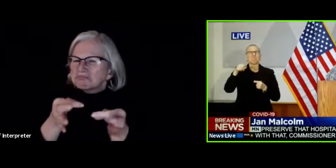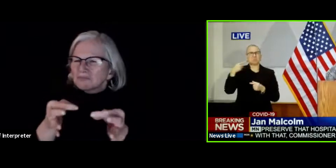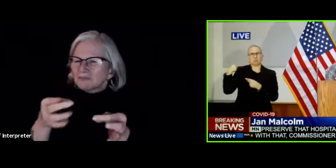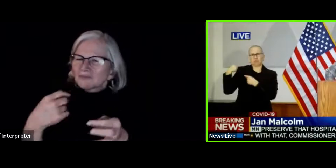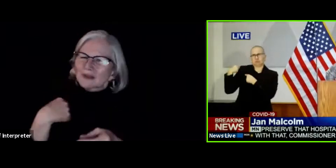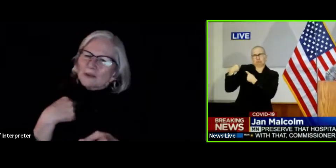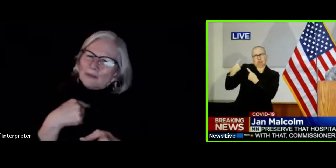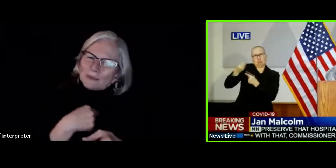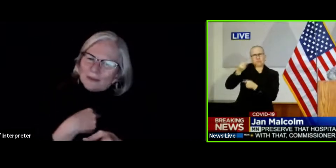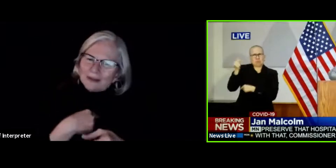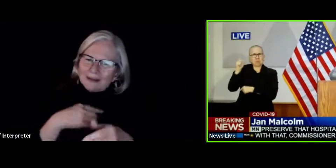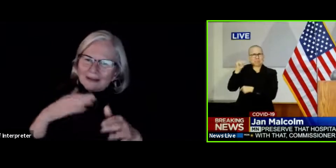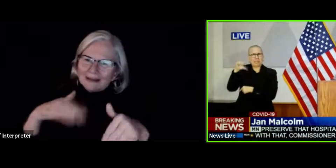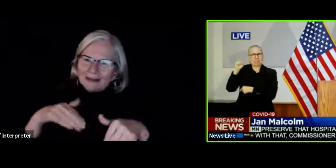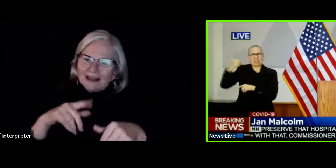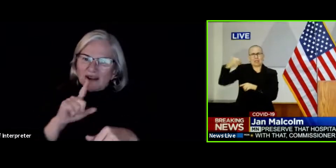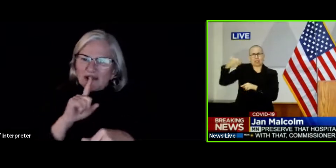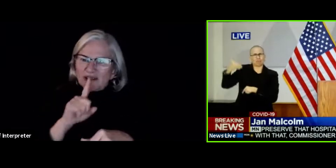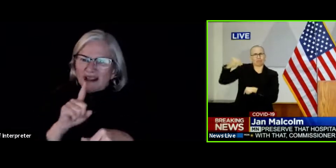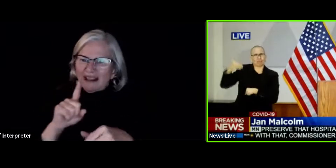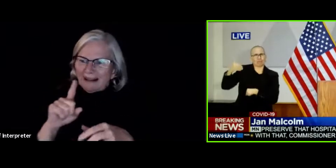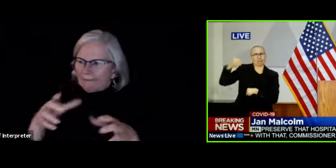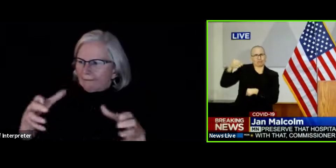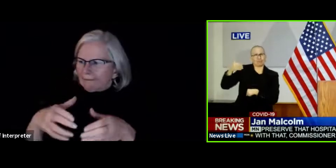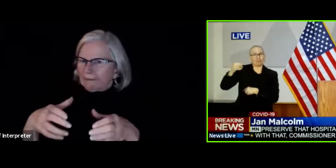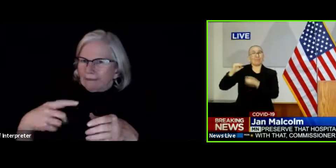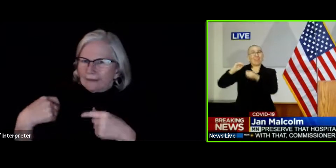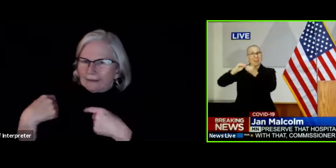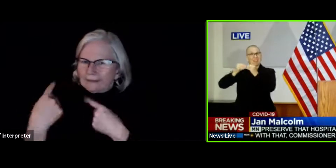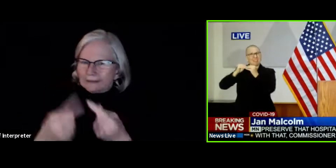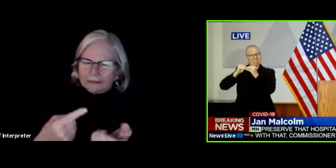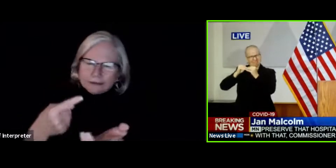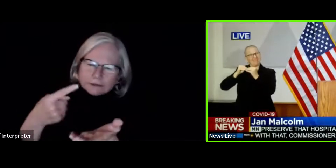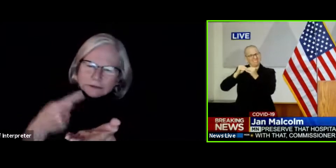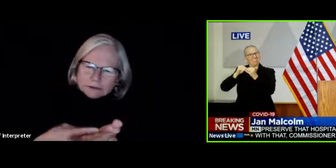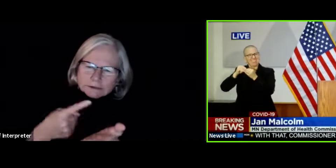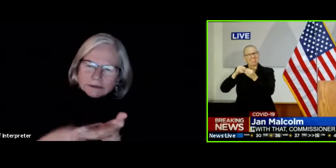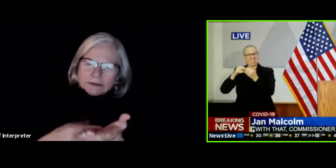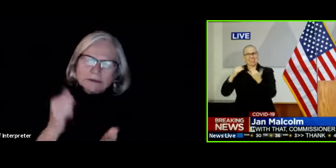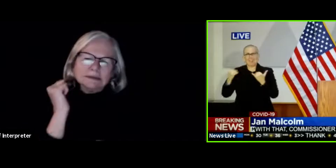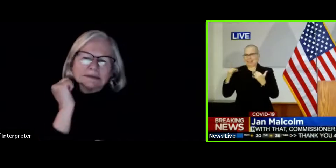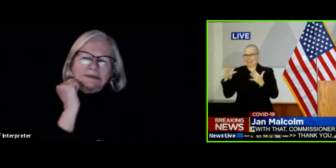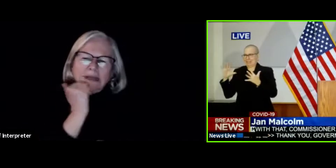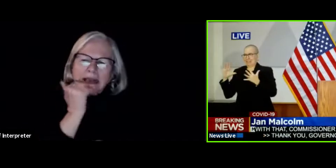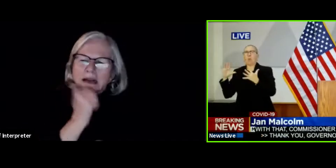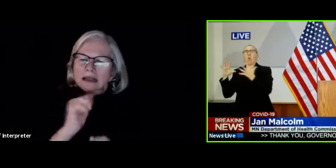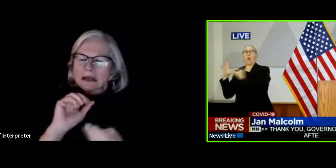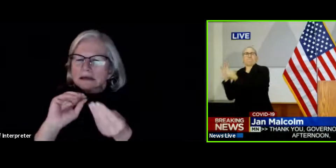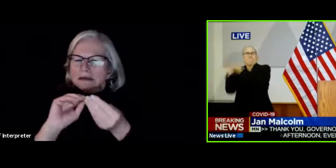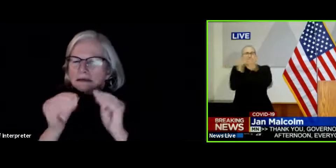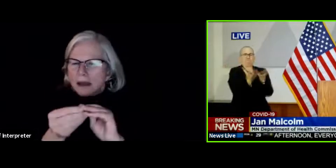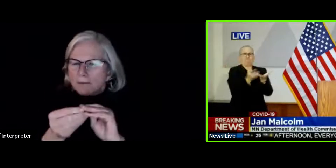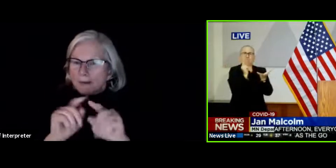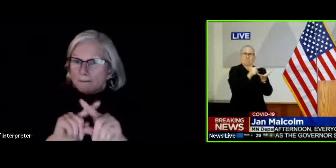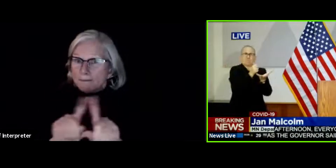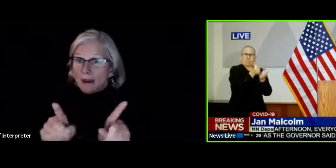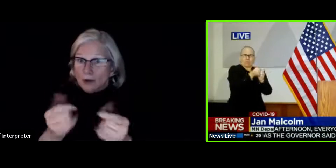AND TALKED ABOUT DAILY NUMBERS, TO TAKE A LITTLE BIT LONGER VIEW AND PUT THOSE DAILY NUMBERS IN TREND CONTEXT AND I THINK